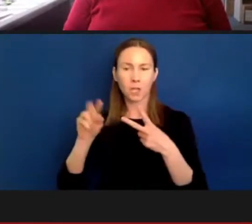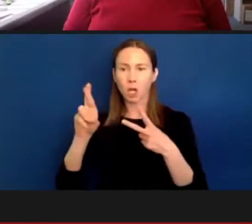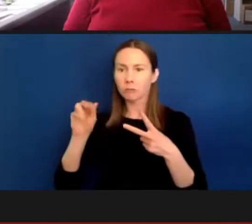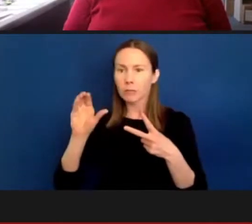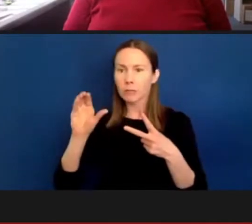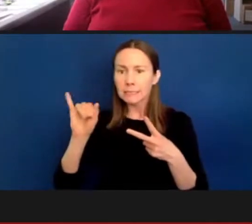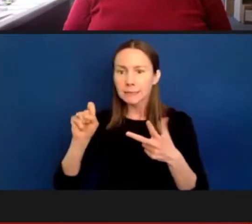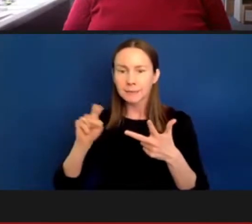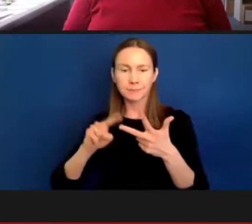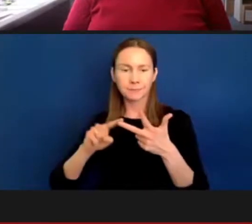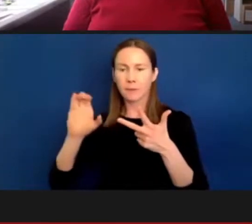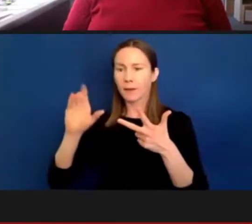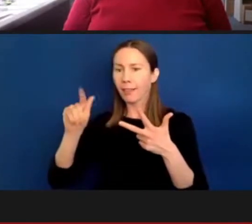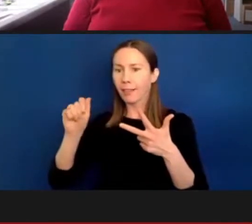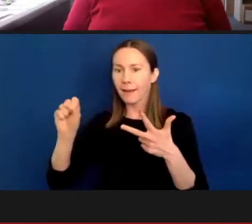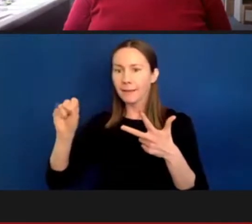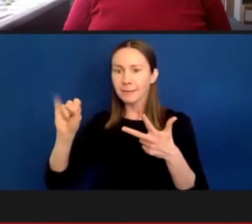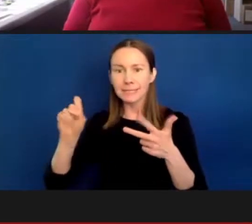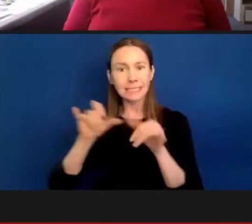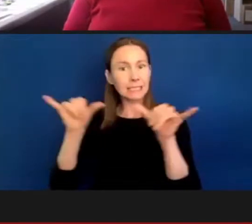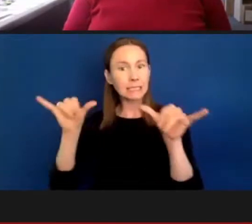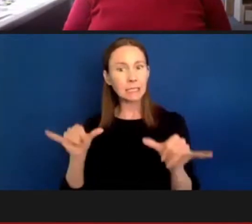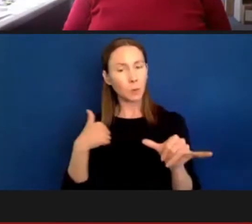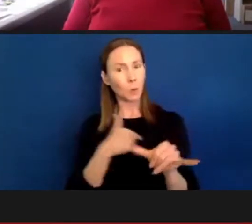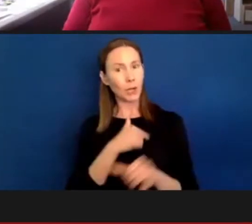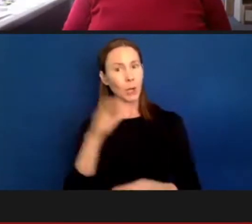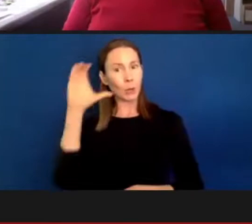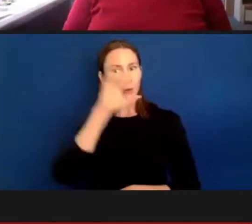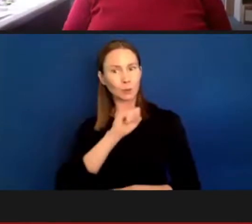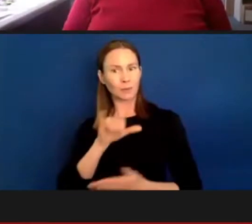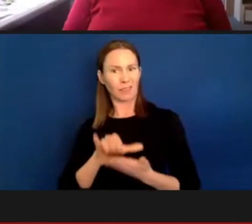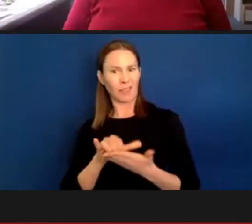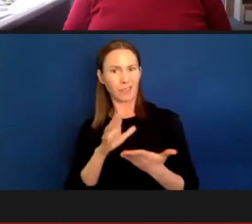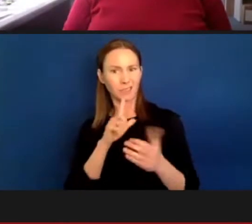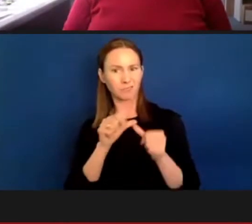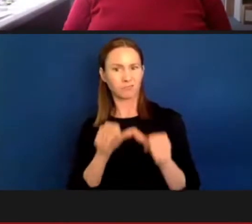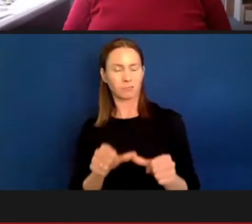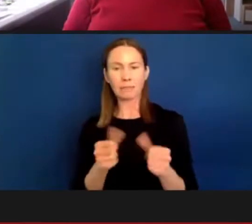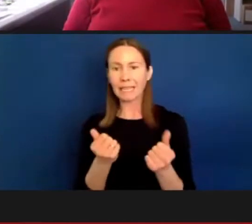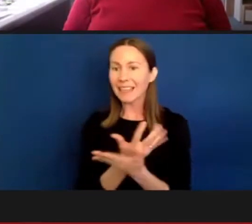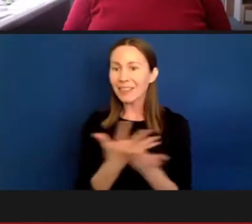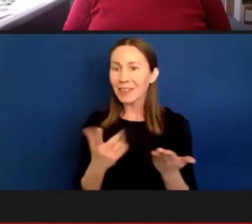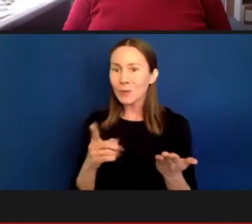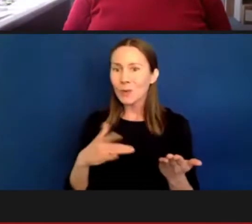Is there anything we were inspired by when we heard each other, that we would recommend